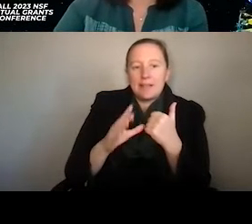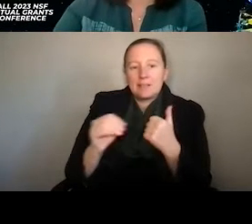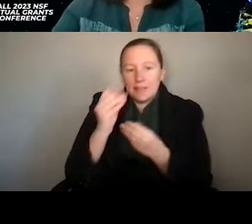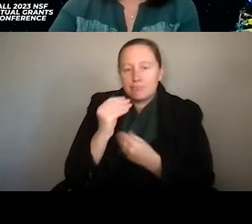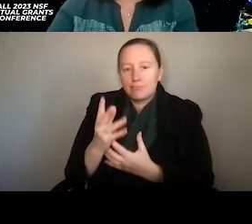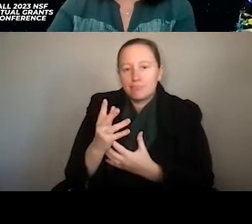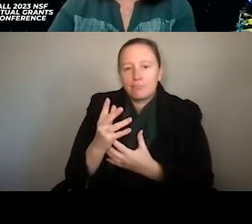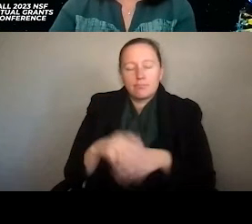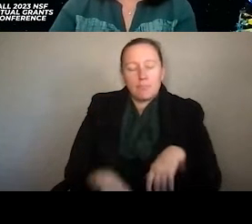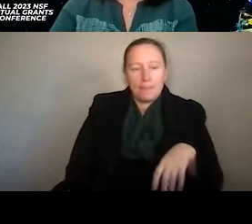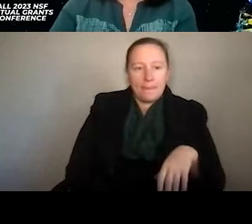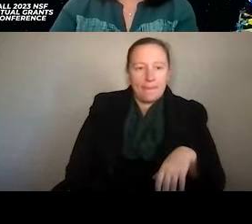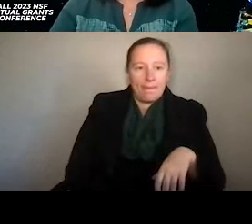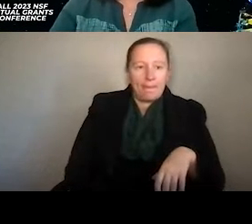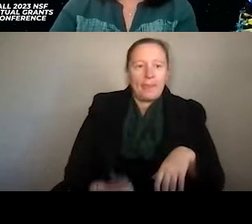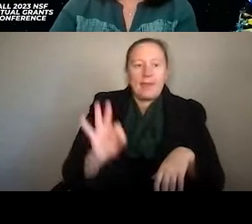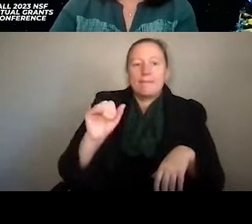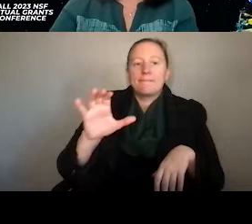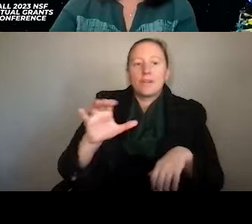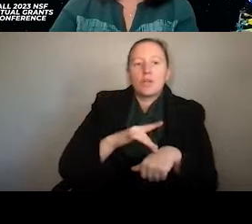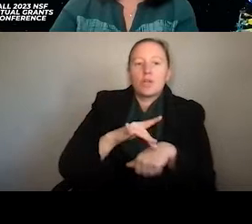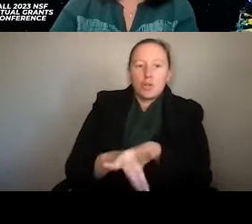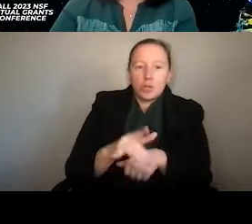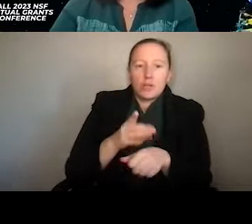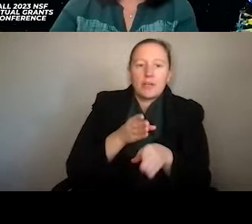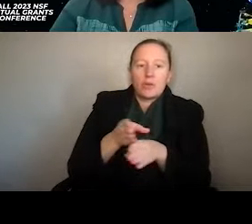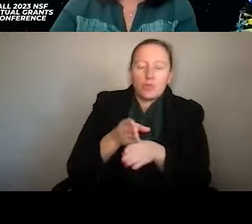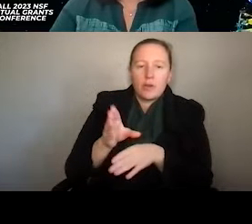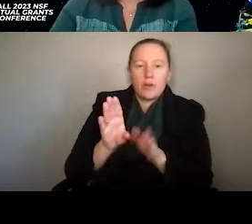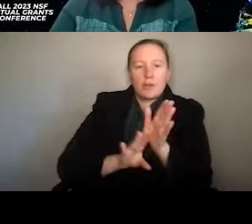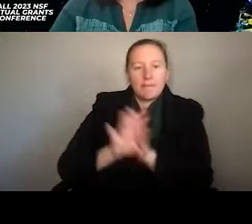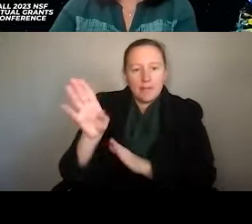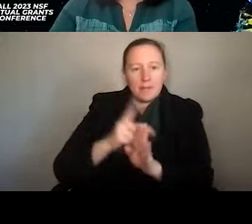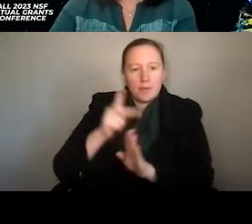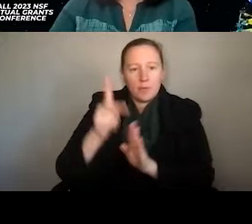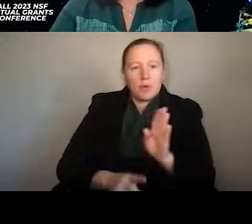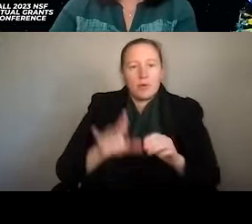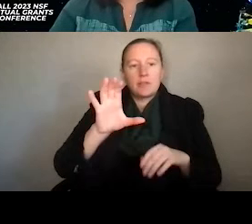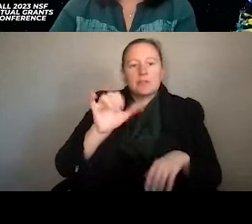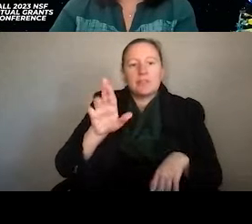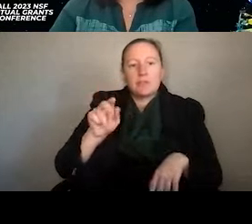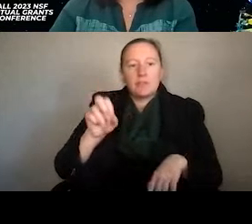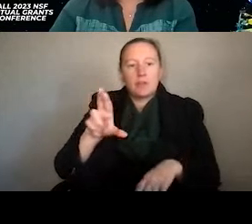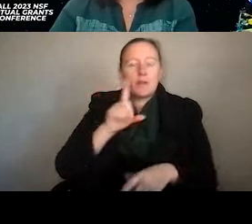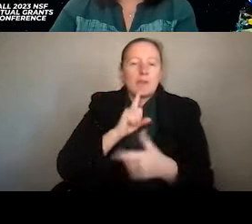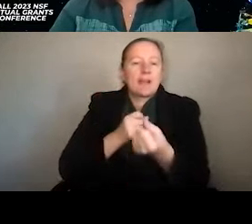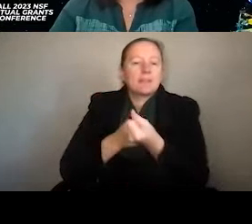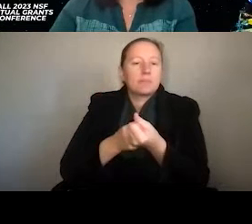The Faculty Early Career Development Program, CAREER. This program supports early career faculty who have